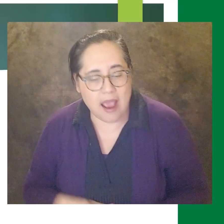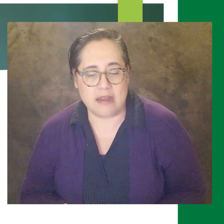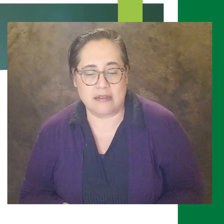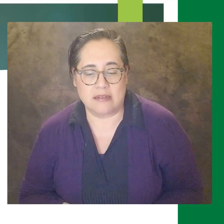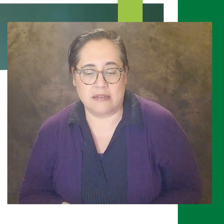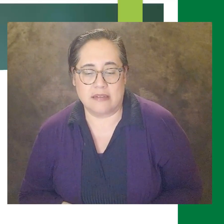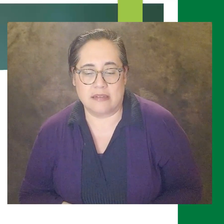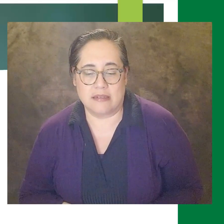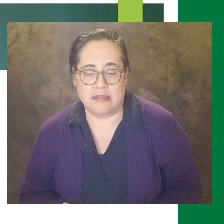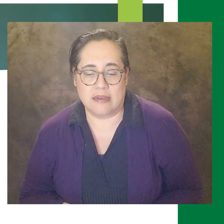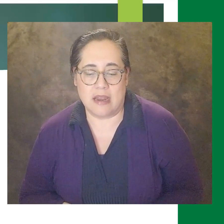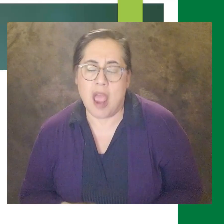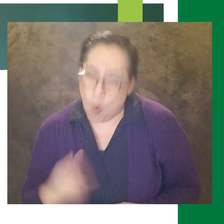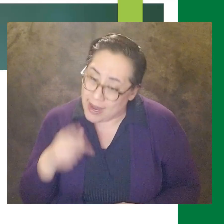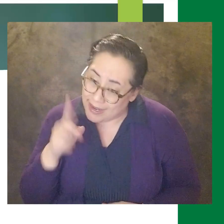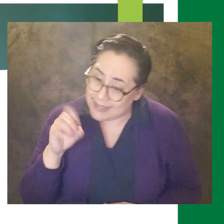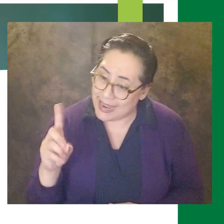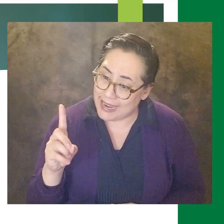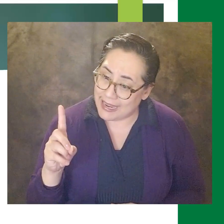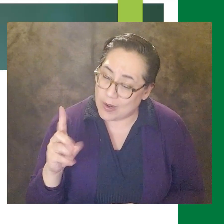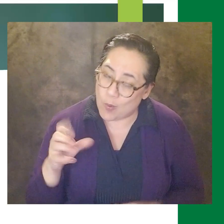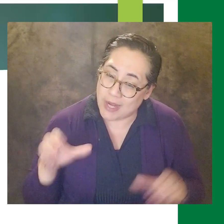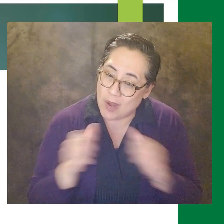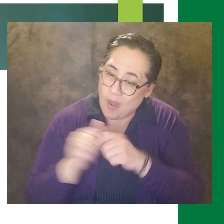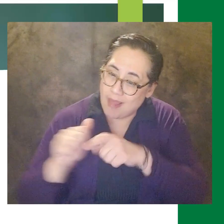When we did do it, we did it with the exercises ... we did in class.